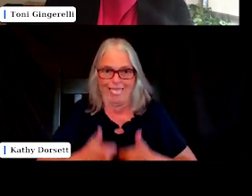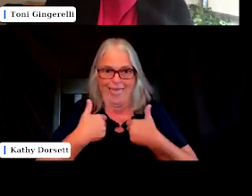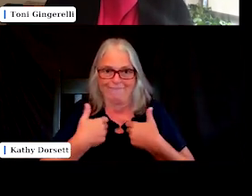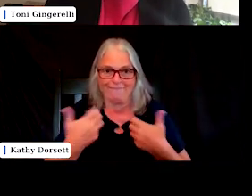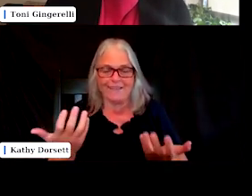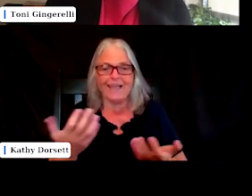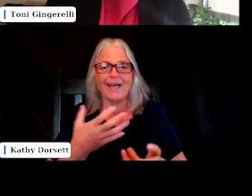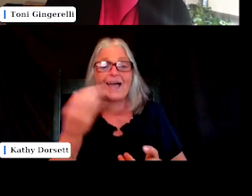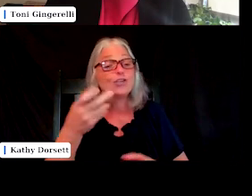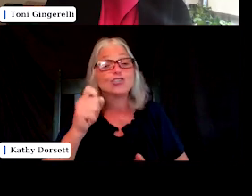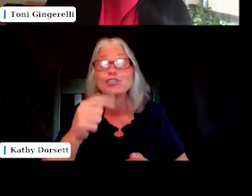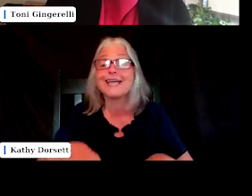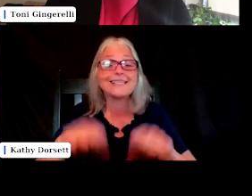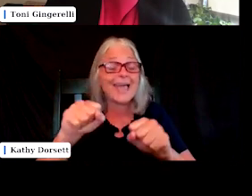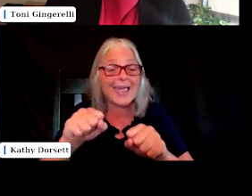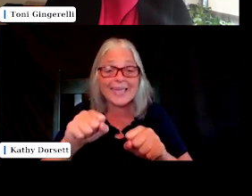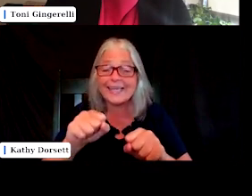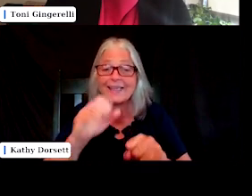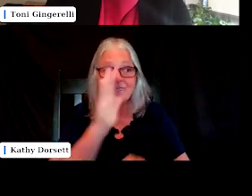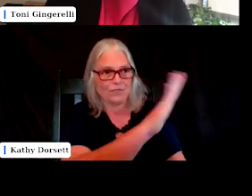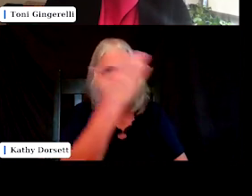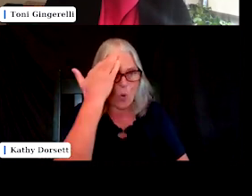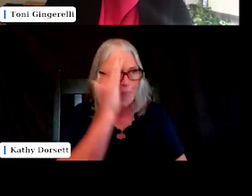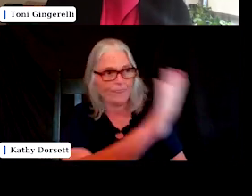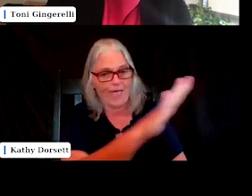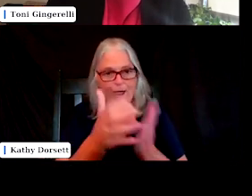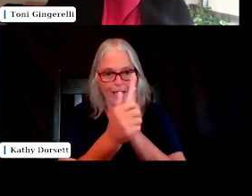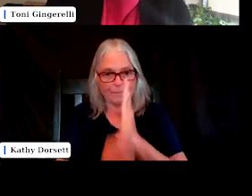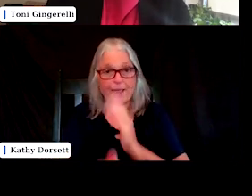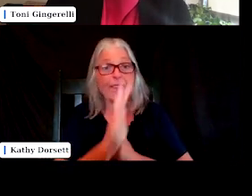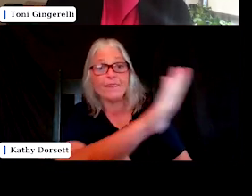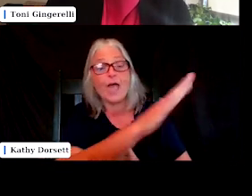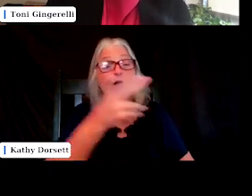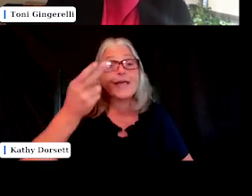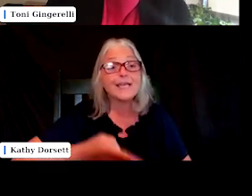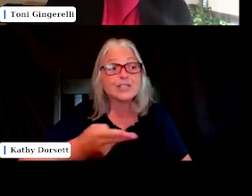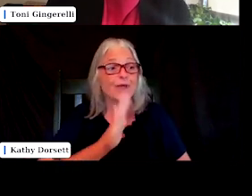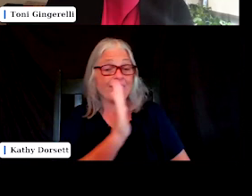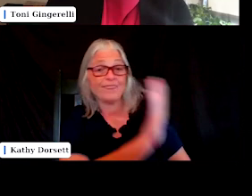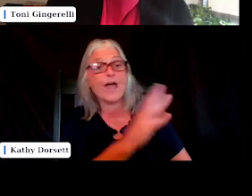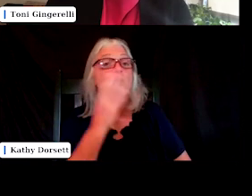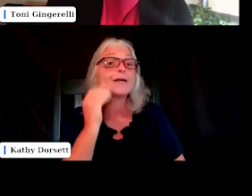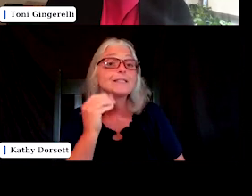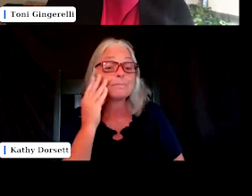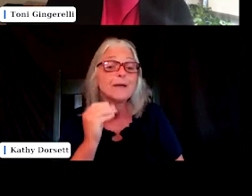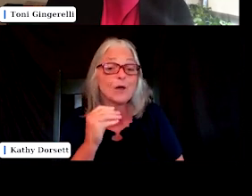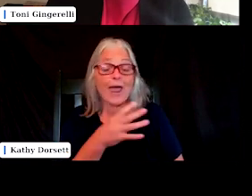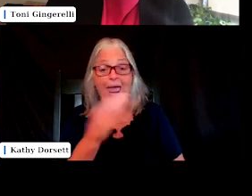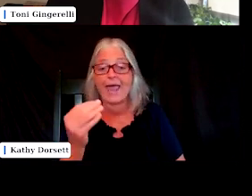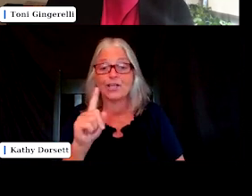Taking into account their expertise, their history, their experience. And and just